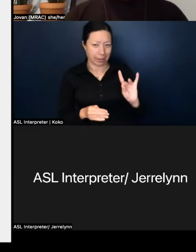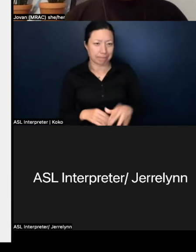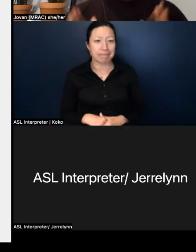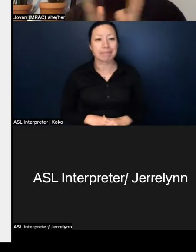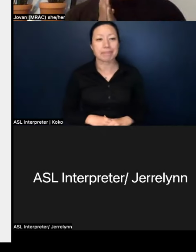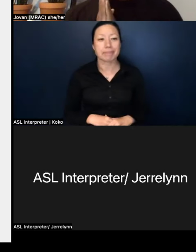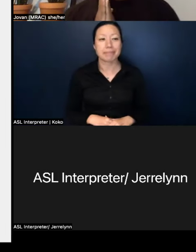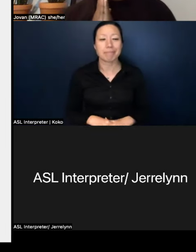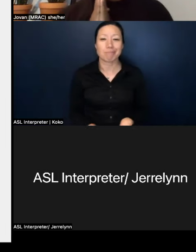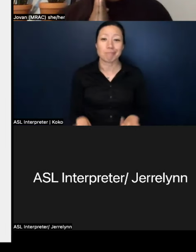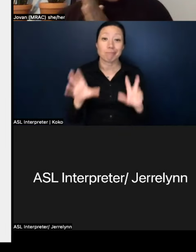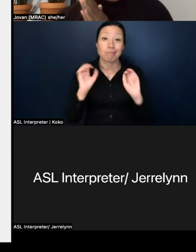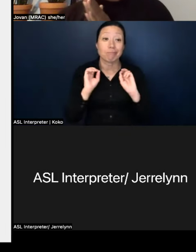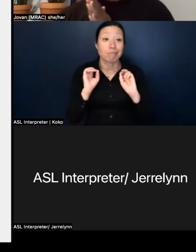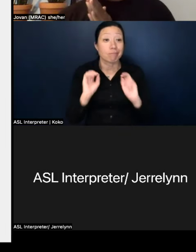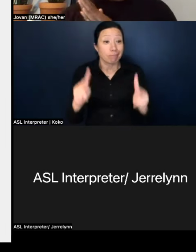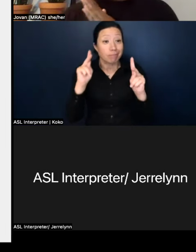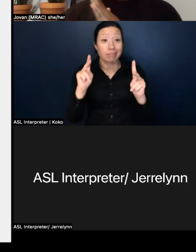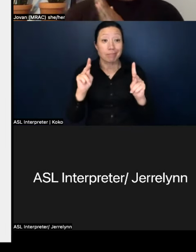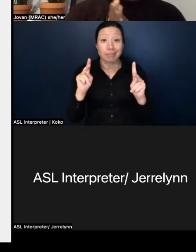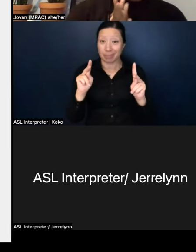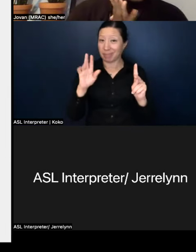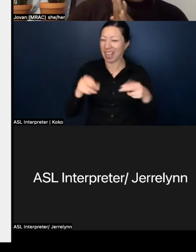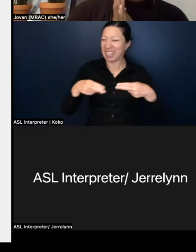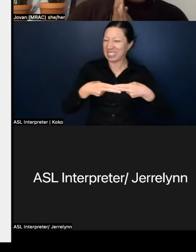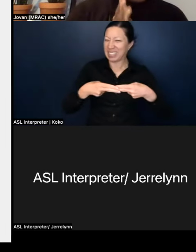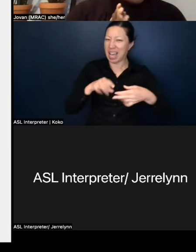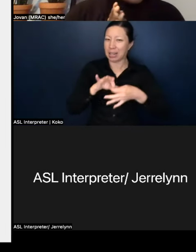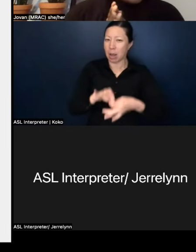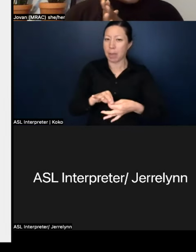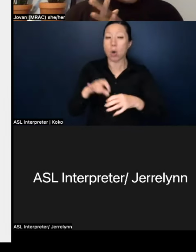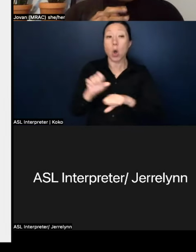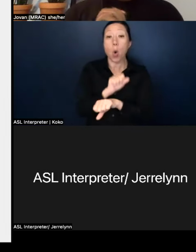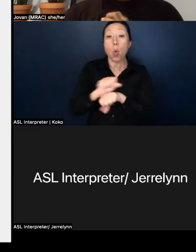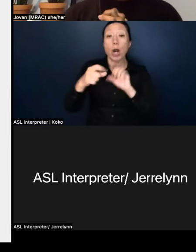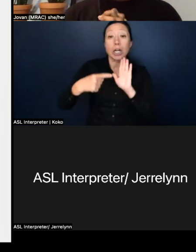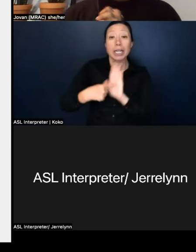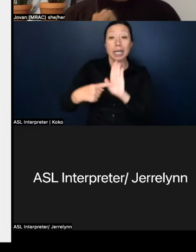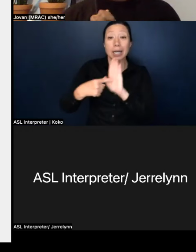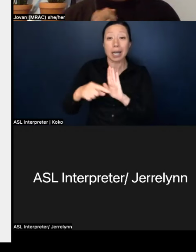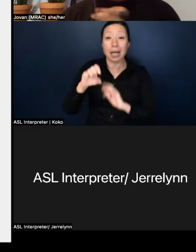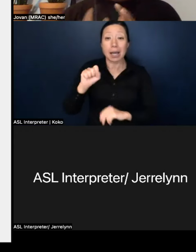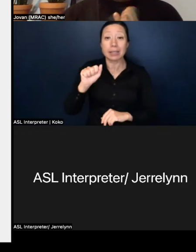All right, so here is the work sample slide. But actually I'll pause to see if there's any questions